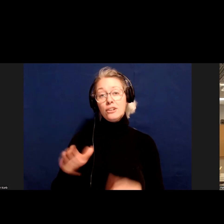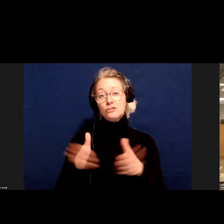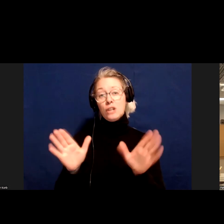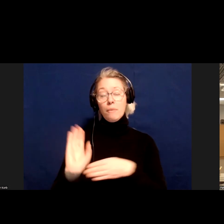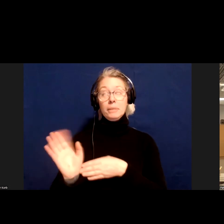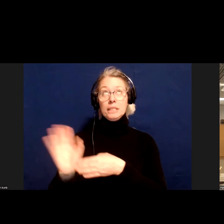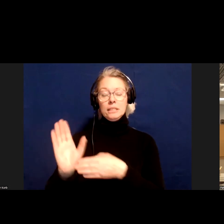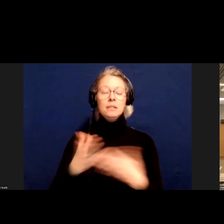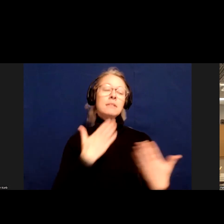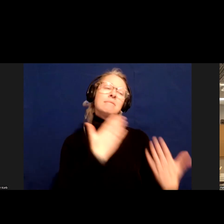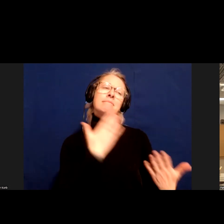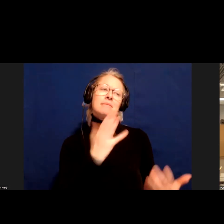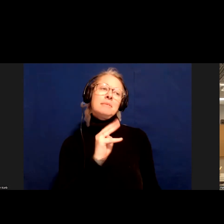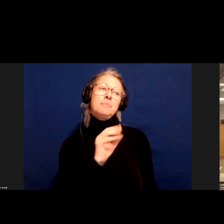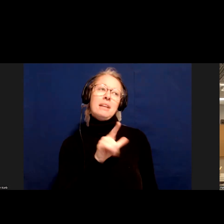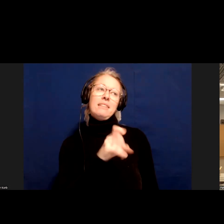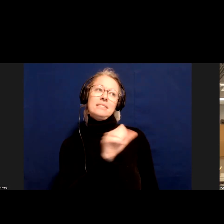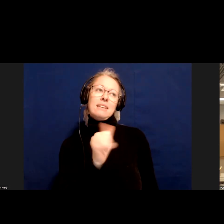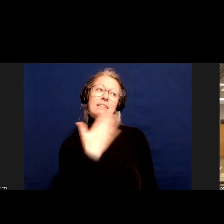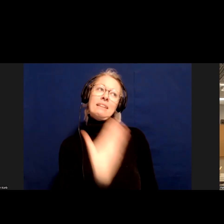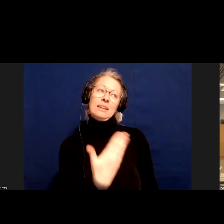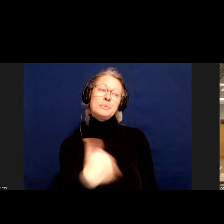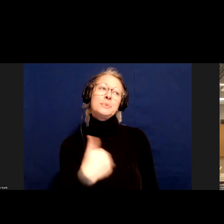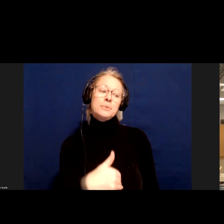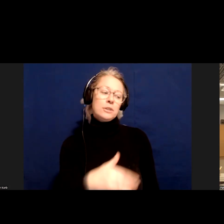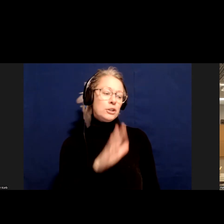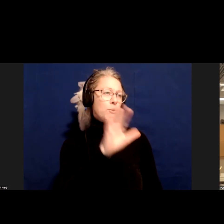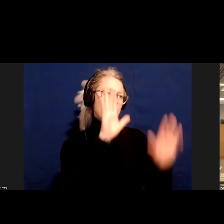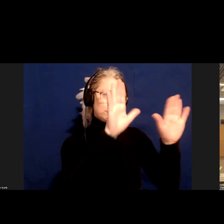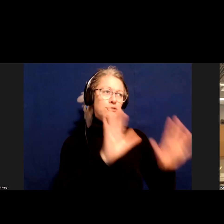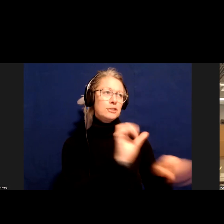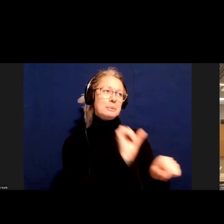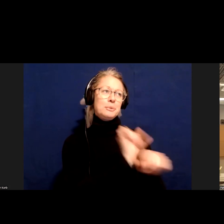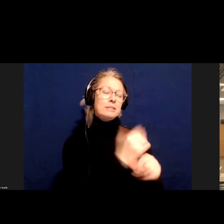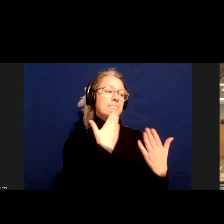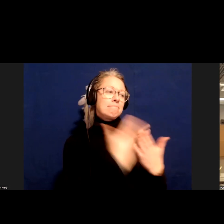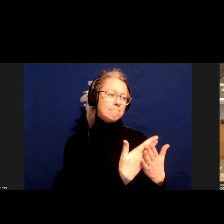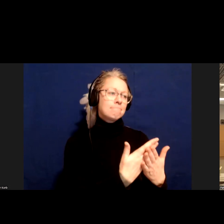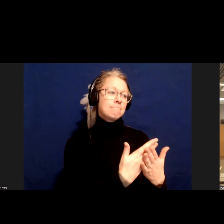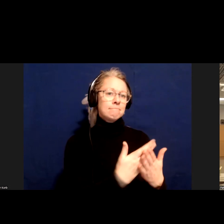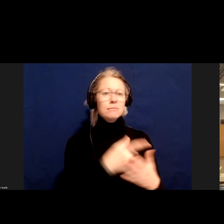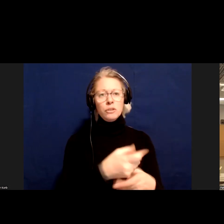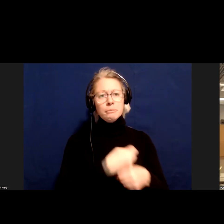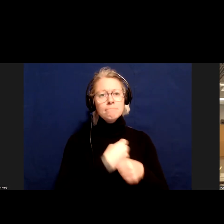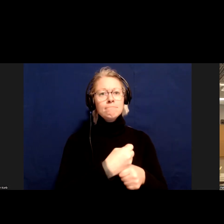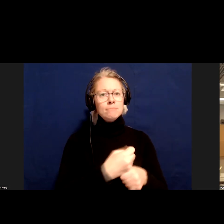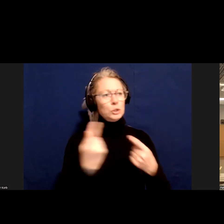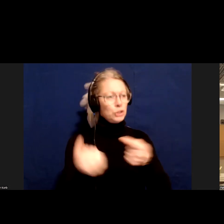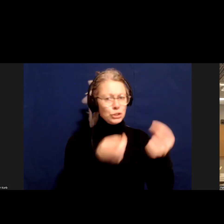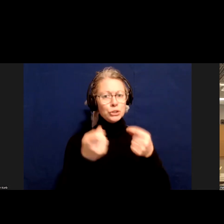many thanks to you and the team for the great work that you've done in creating the detail.